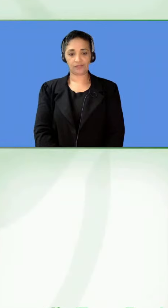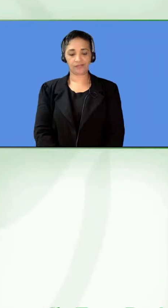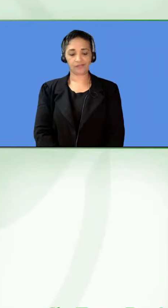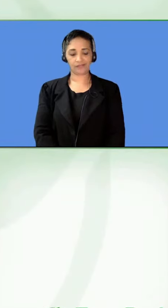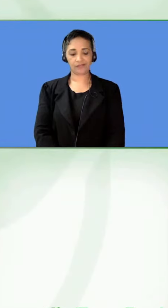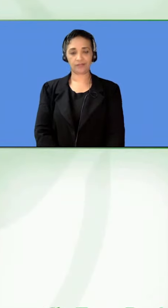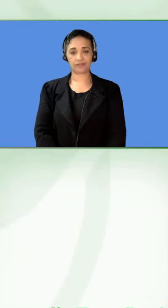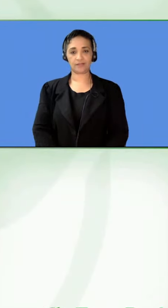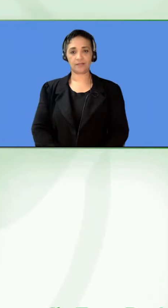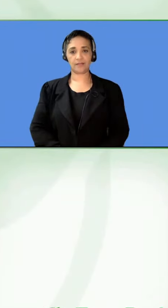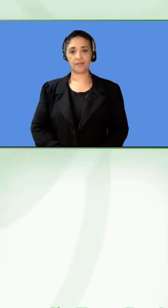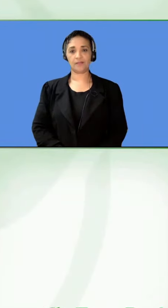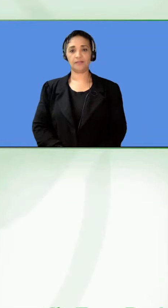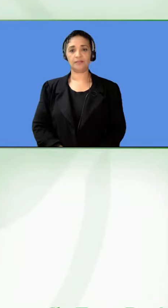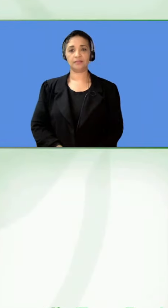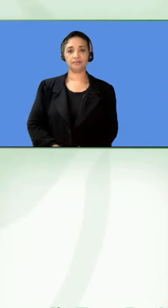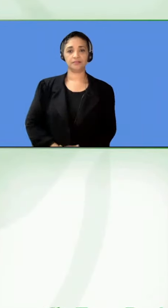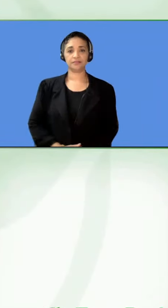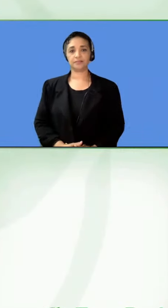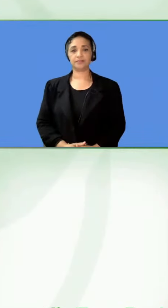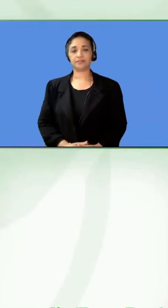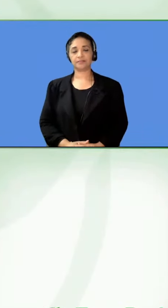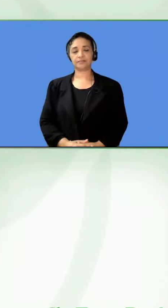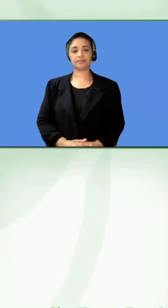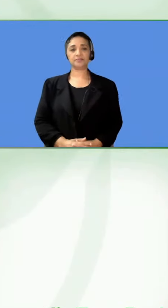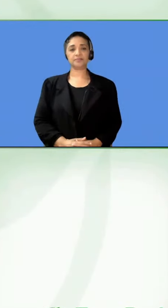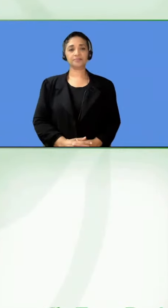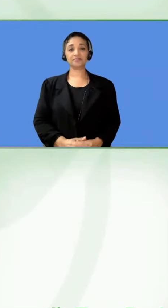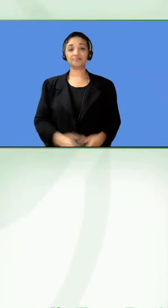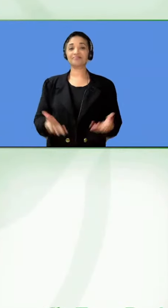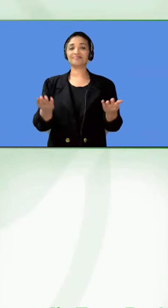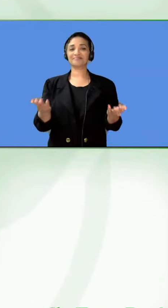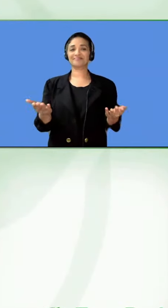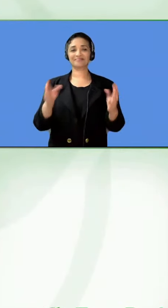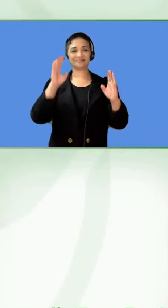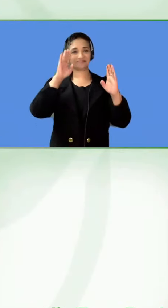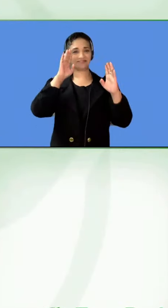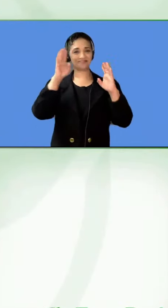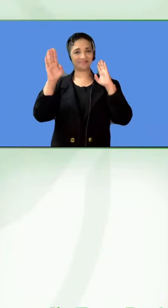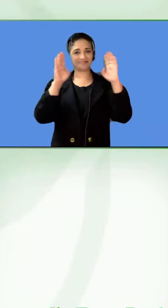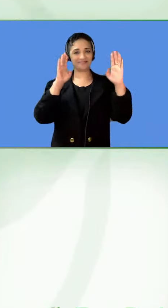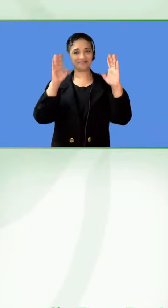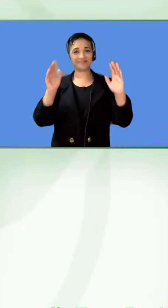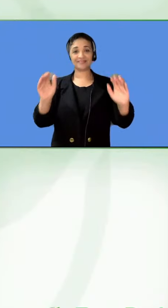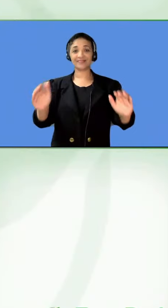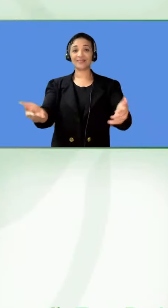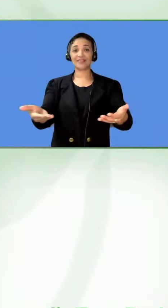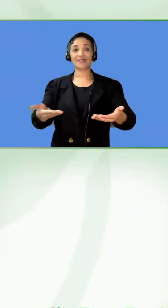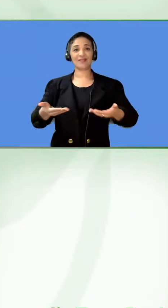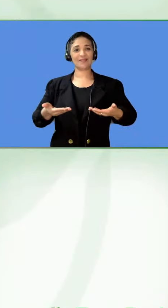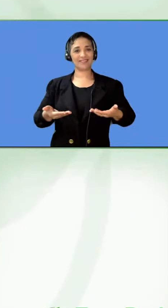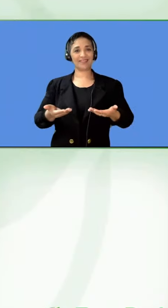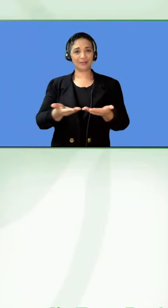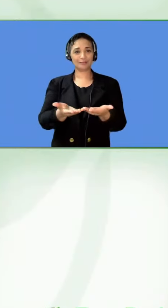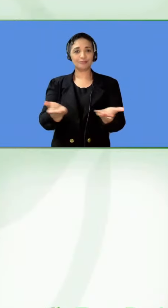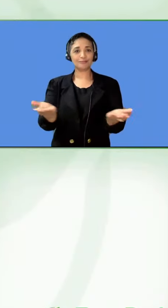Hello and warm welcome to all who found their way to M2.